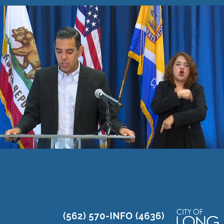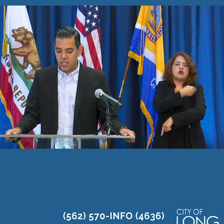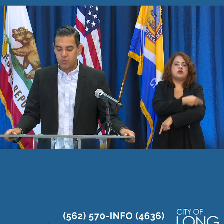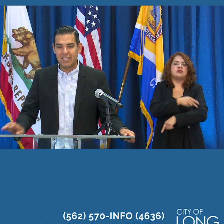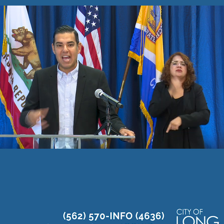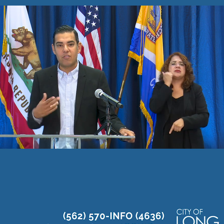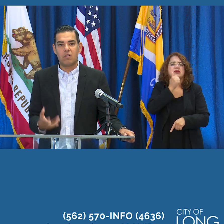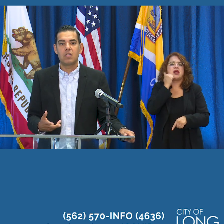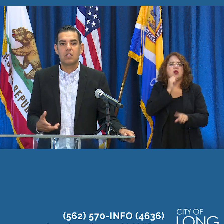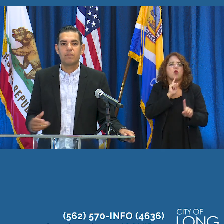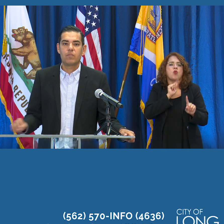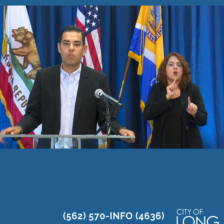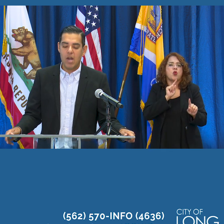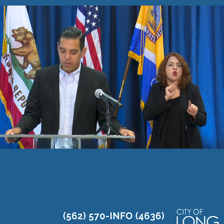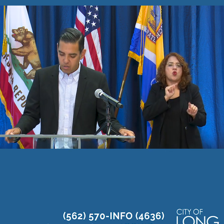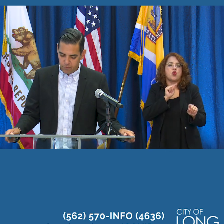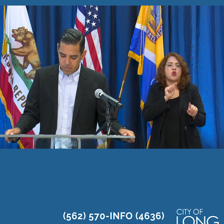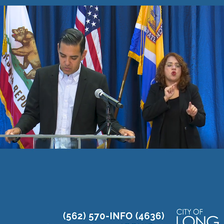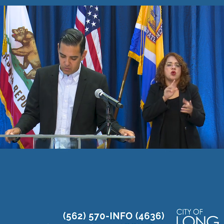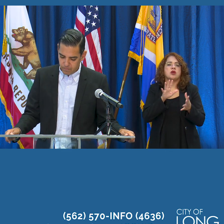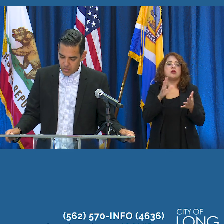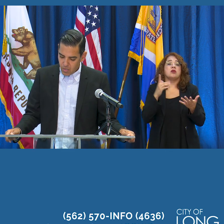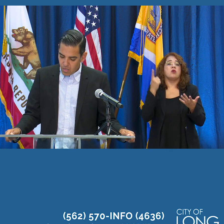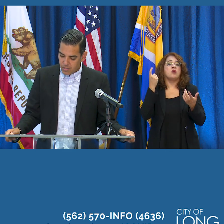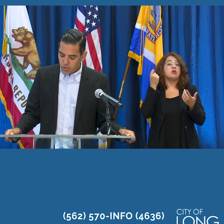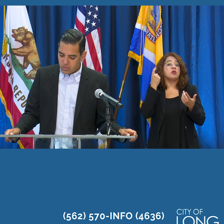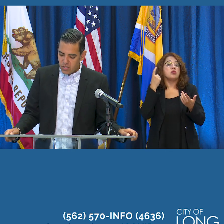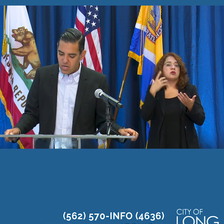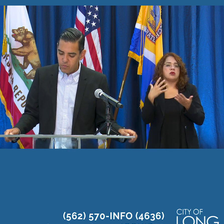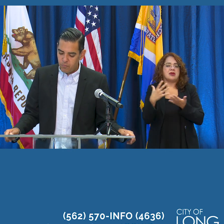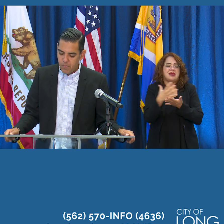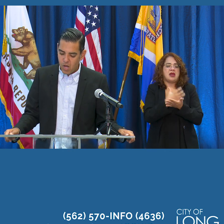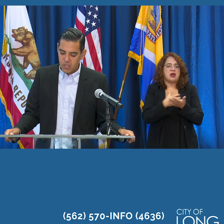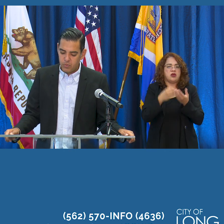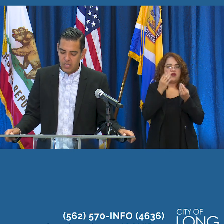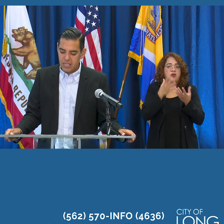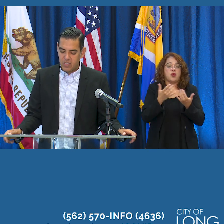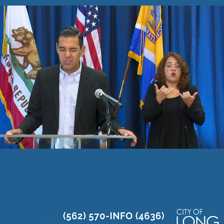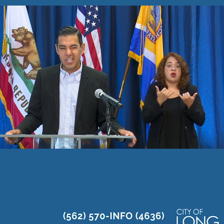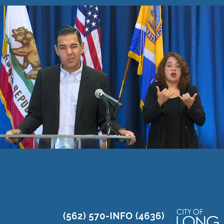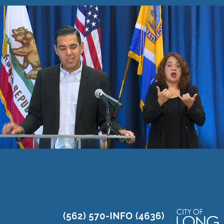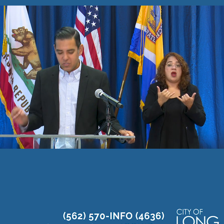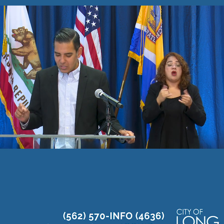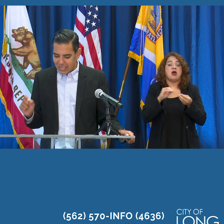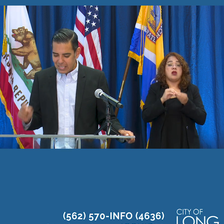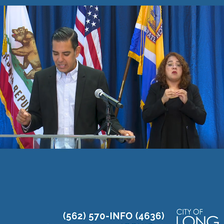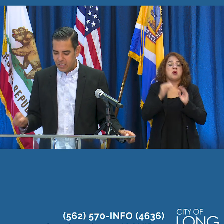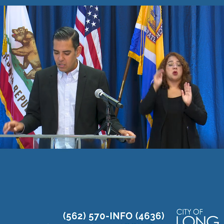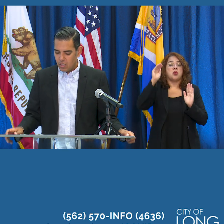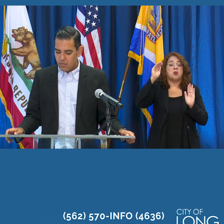change as we gather more accurate information. As you can see the number of people hospitalized has decreased slightly